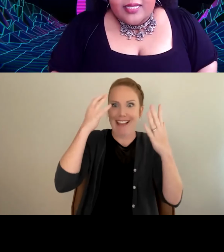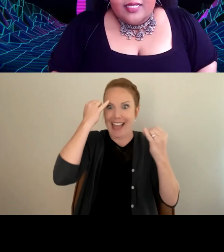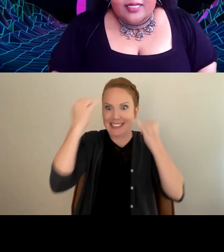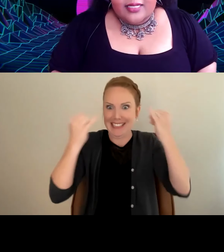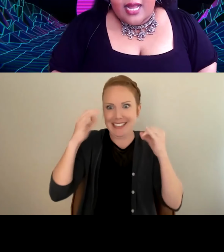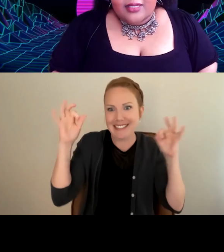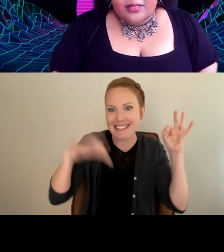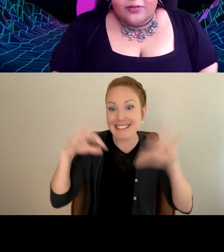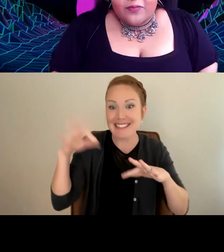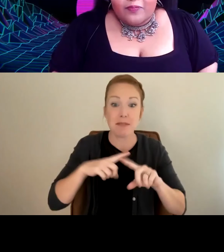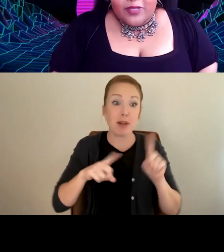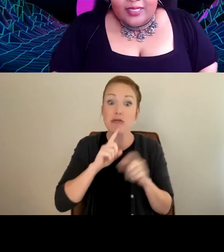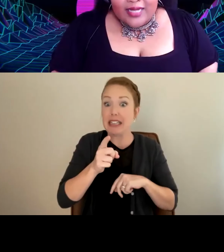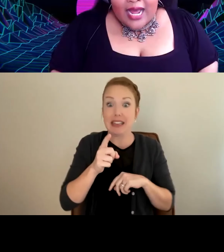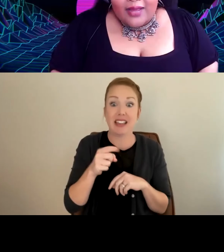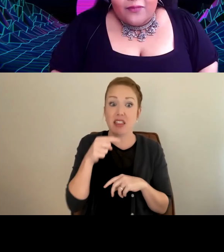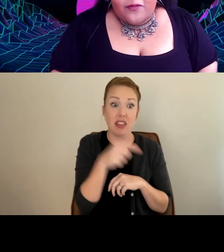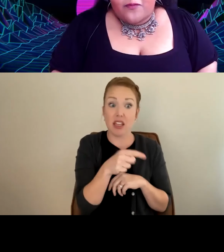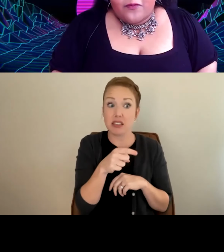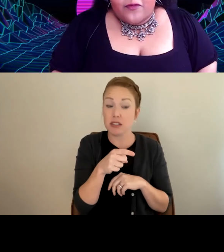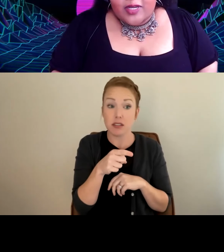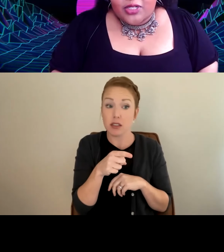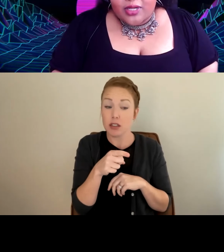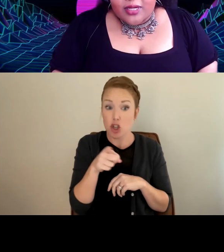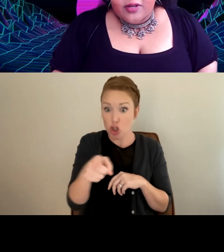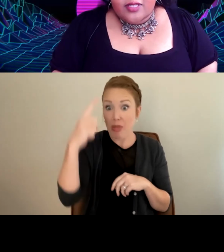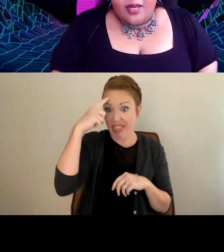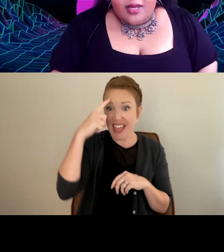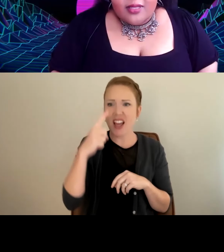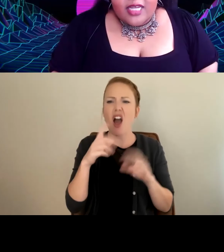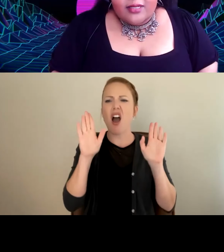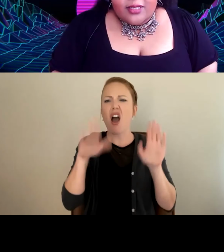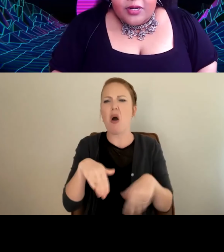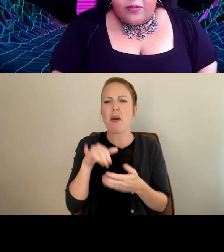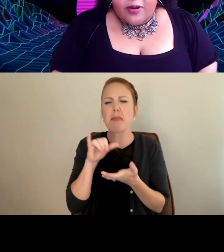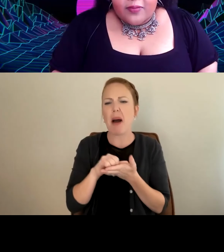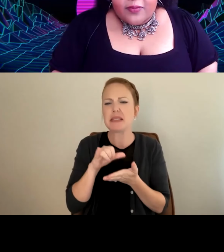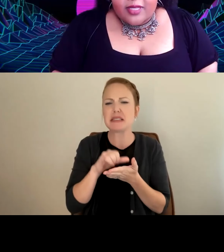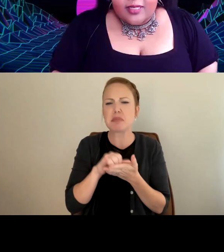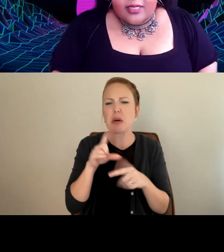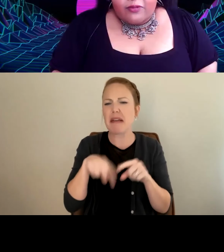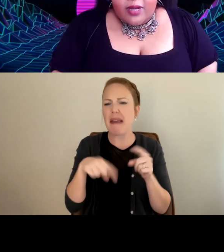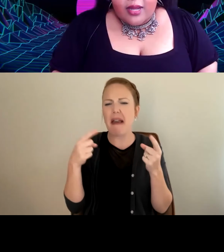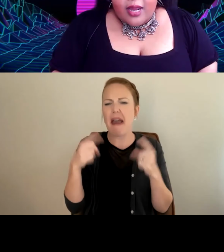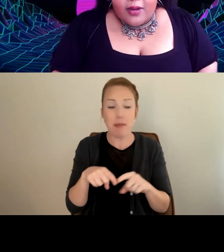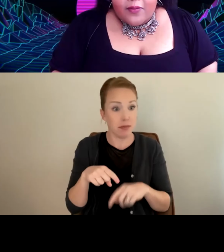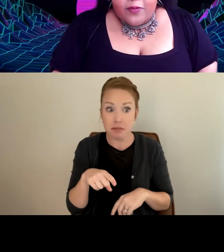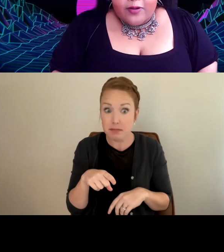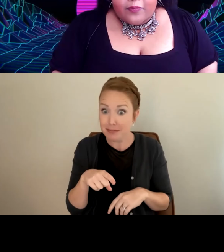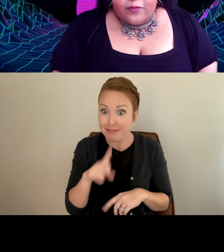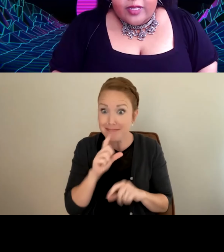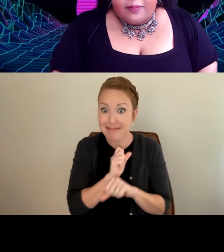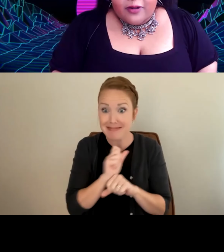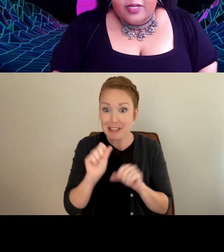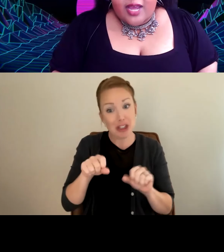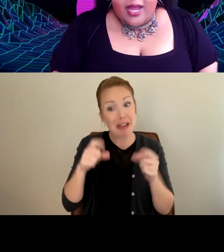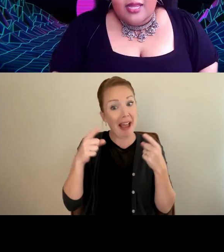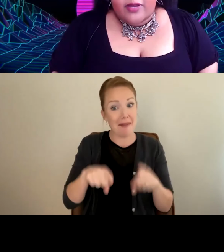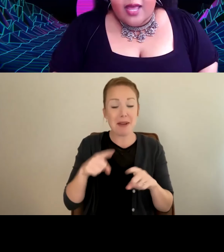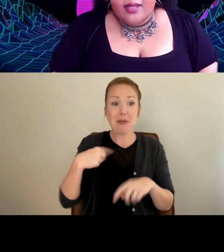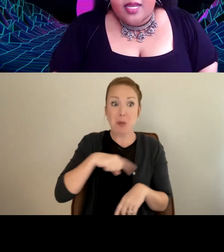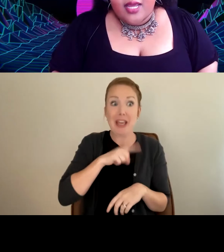this is not fiction. There are things where this is where we are pretty much at that reality